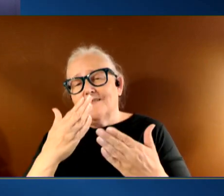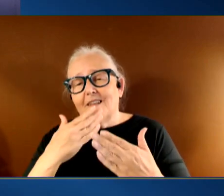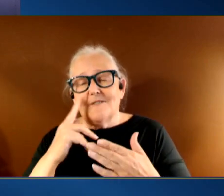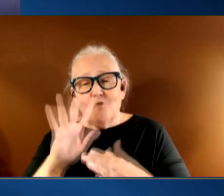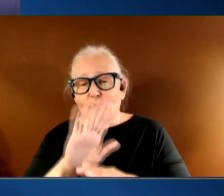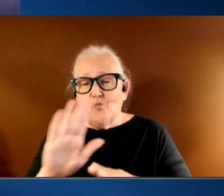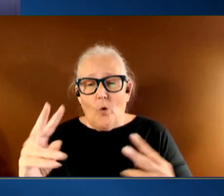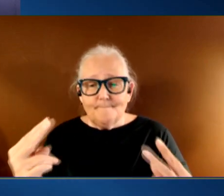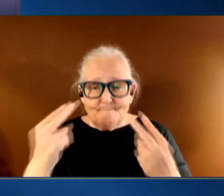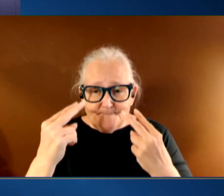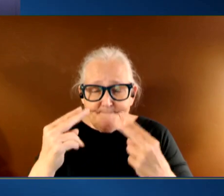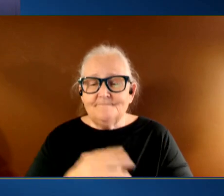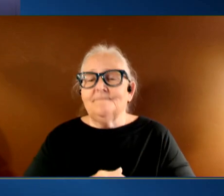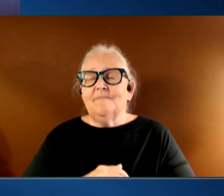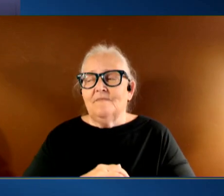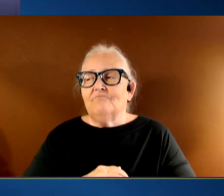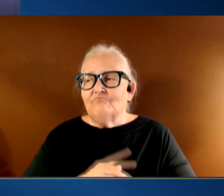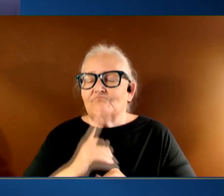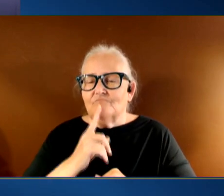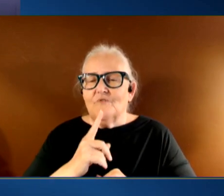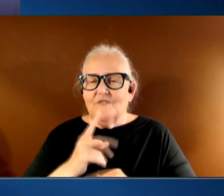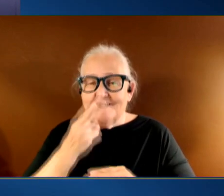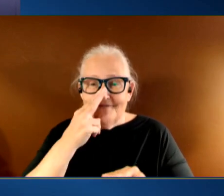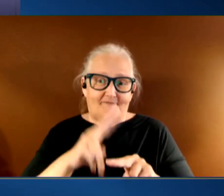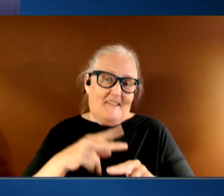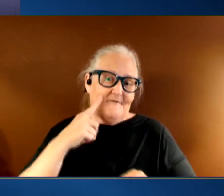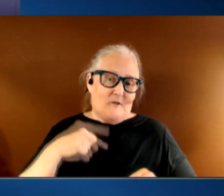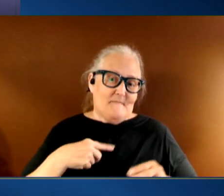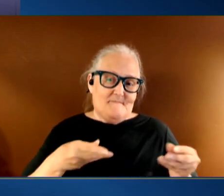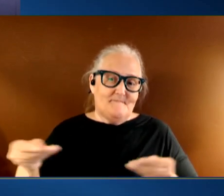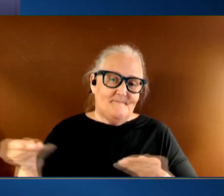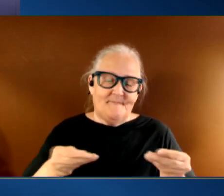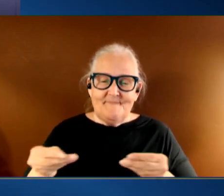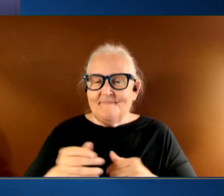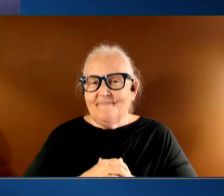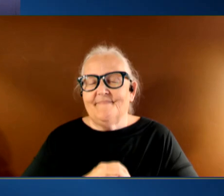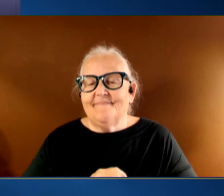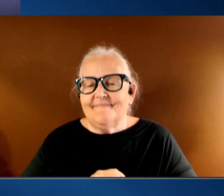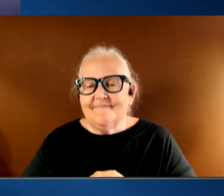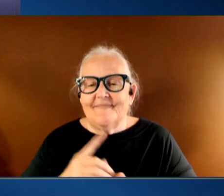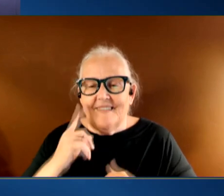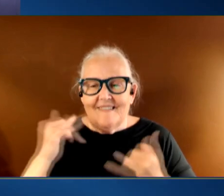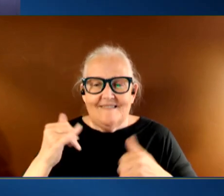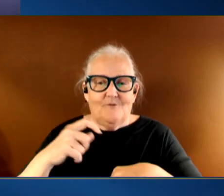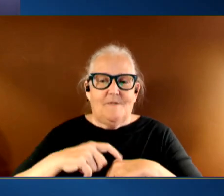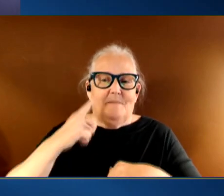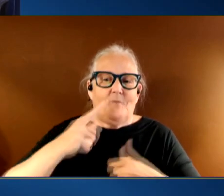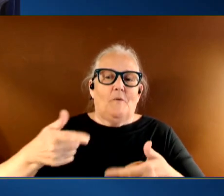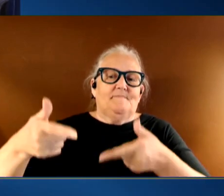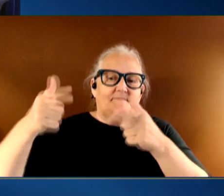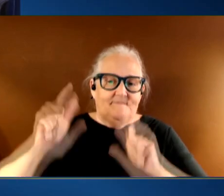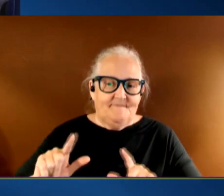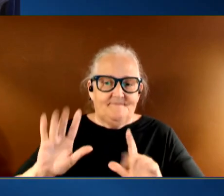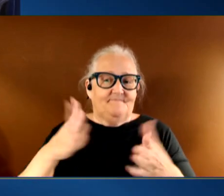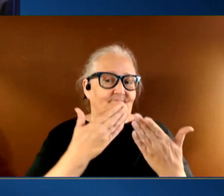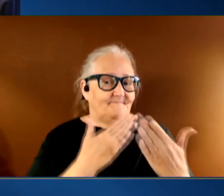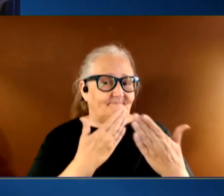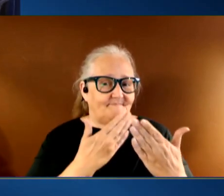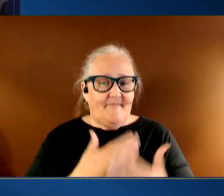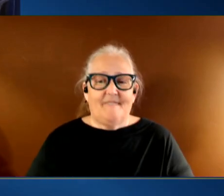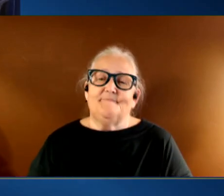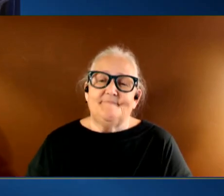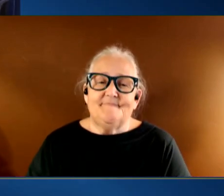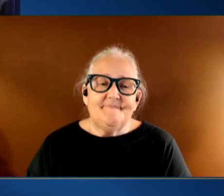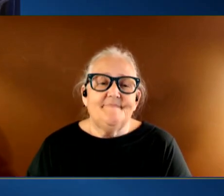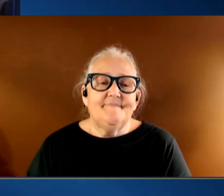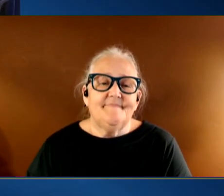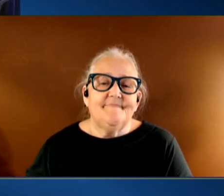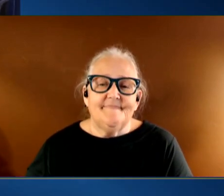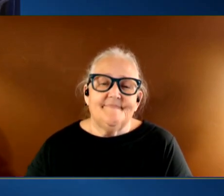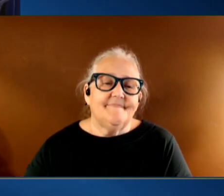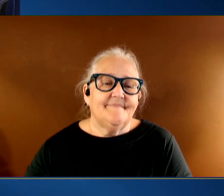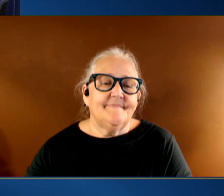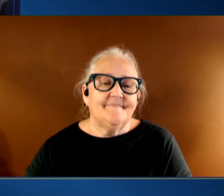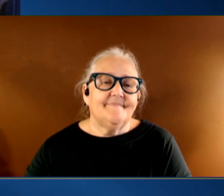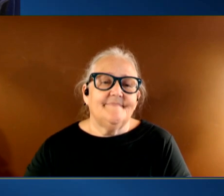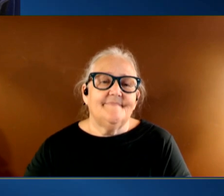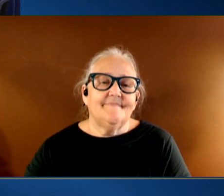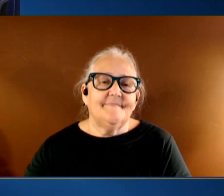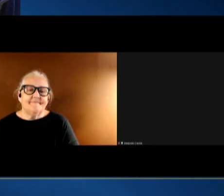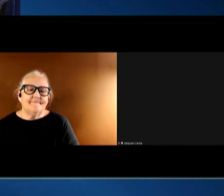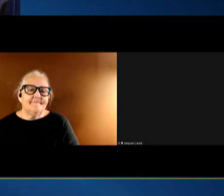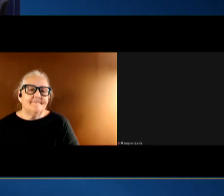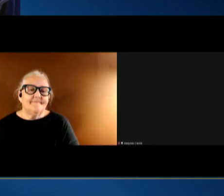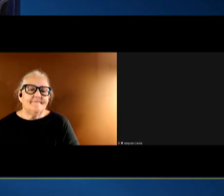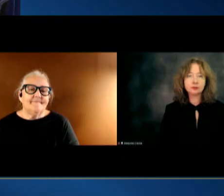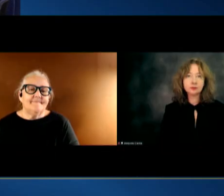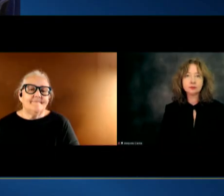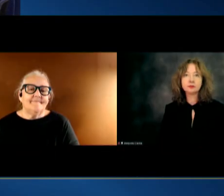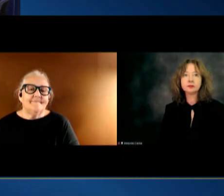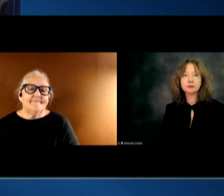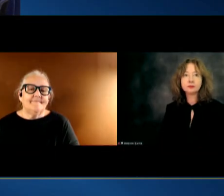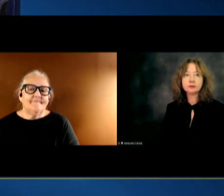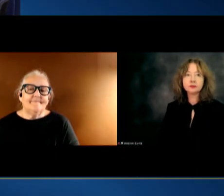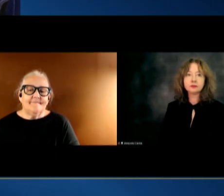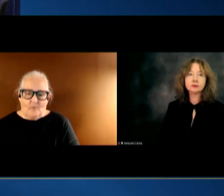This has been really fun for me. And so, I think we're moving along. Thank you so much.